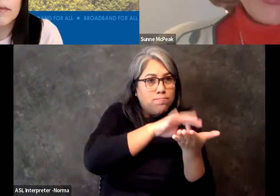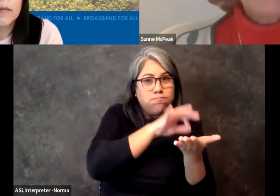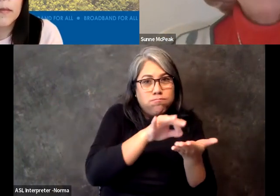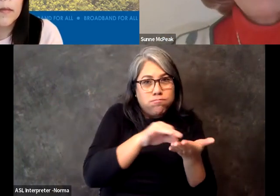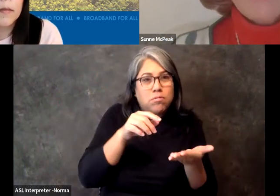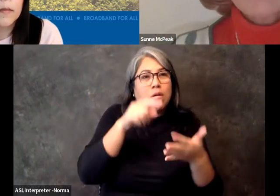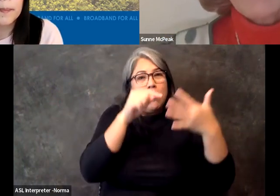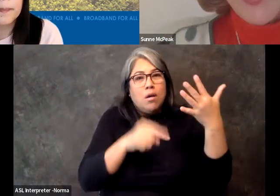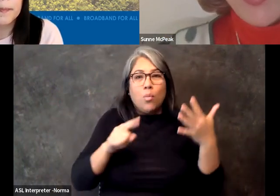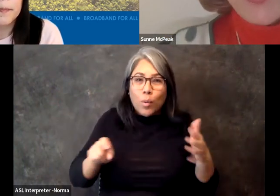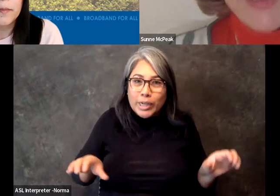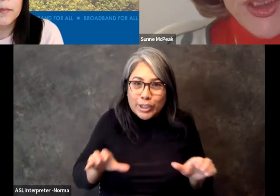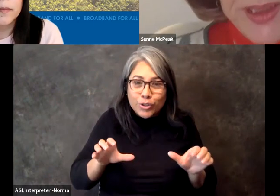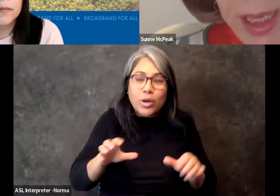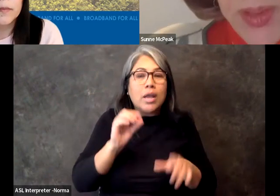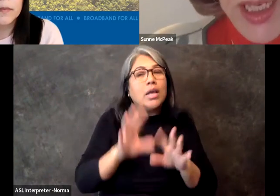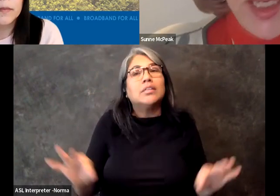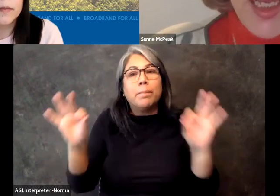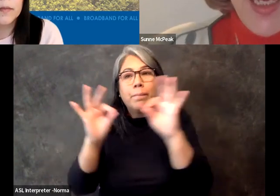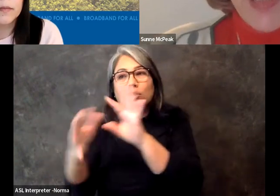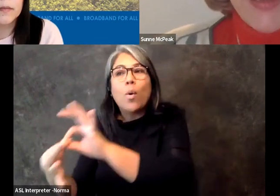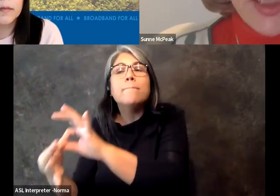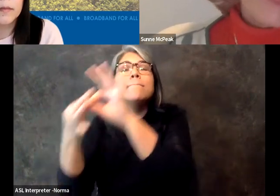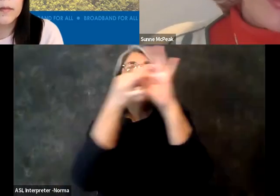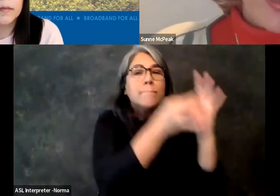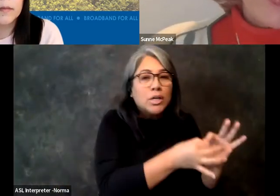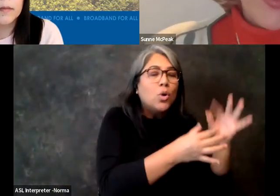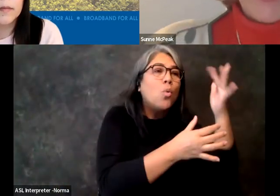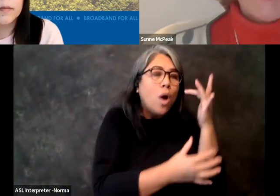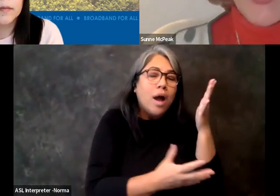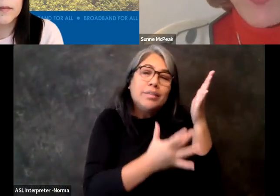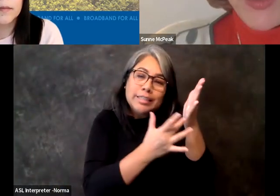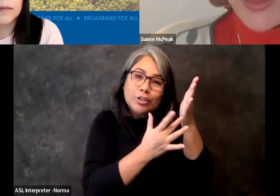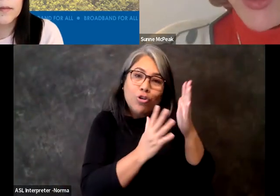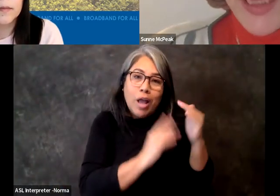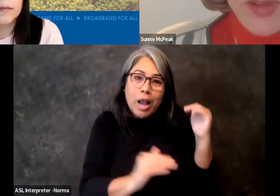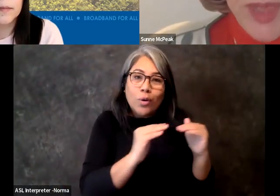it's essential coming back to why digital equity is literally, as we call it a twenty-first century